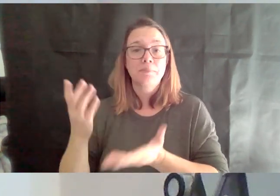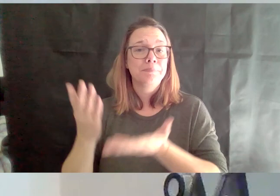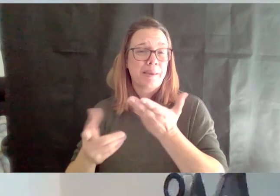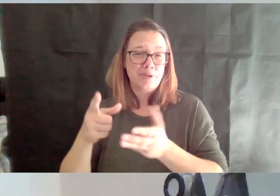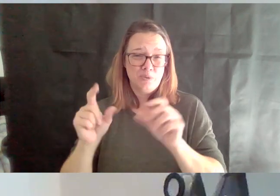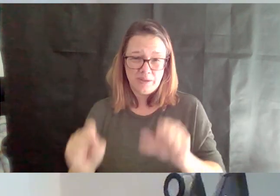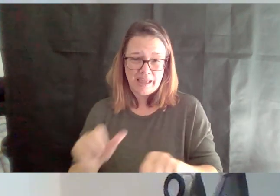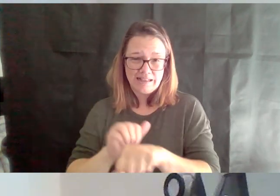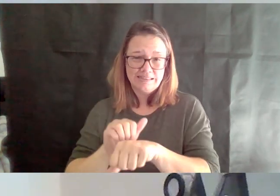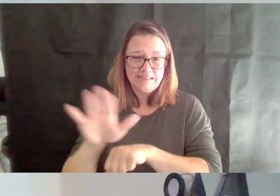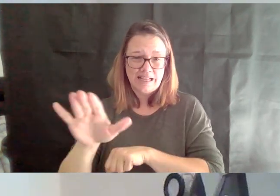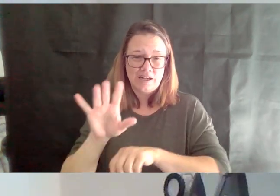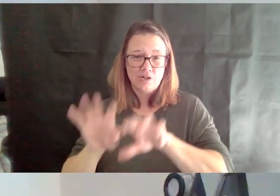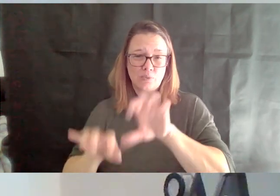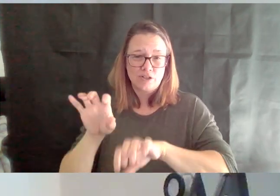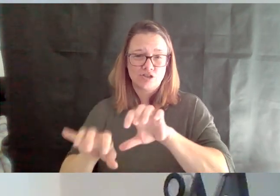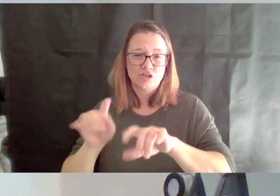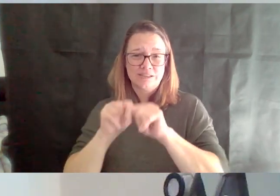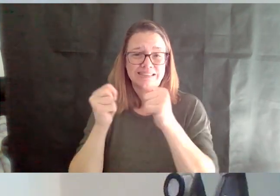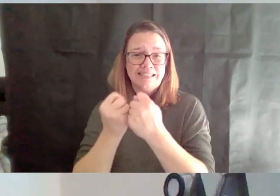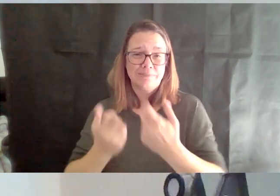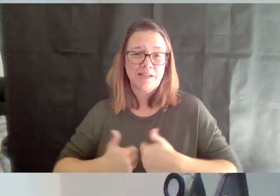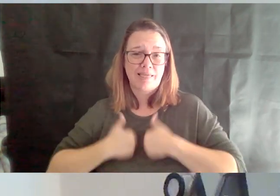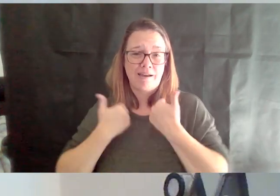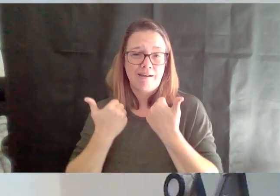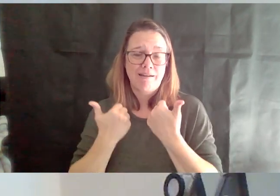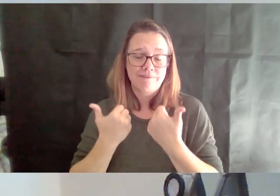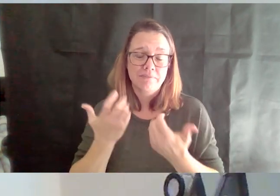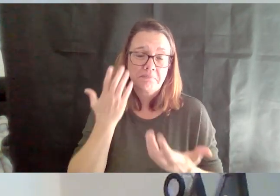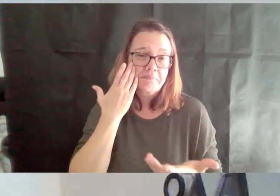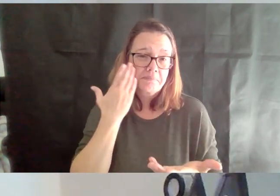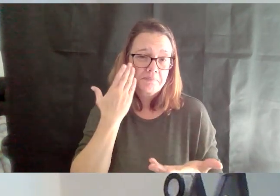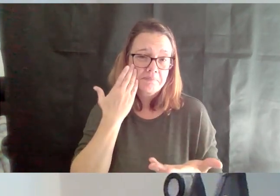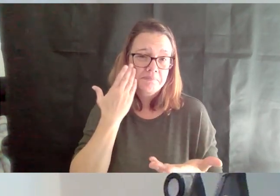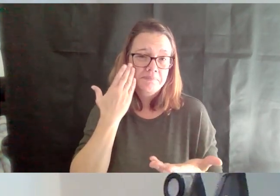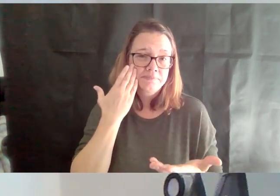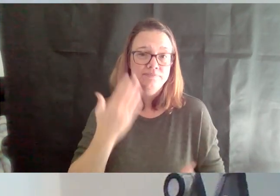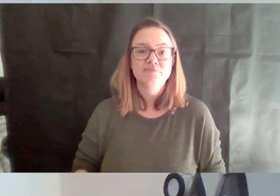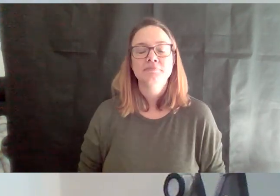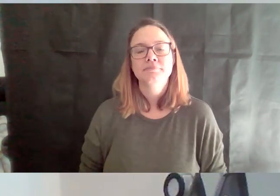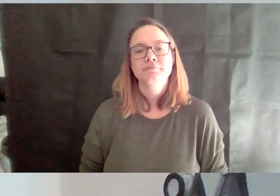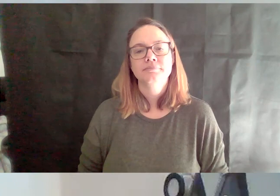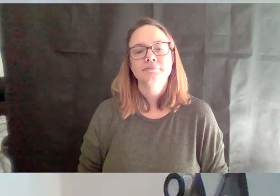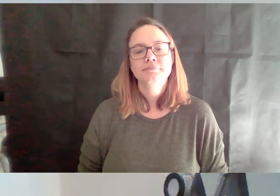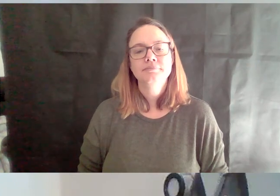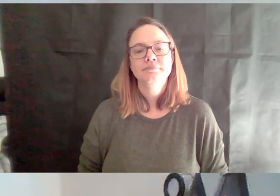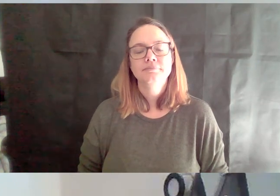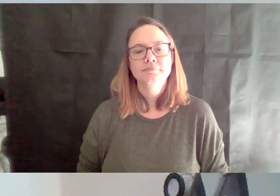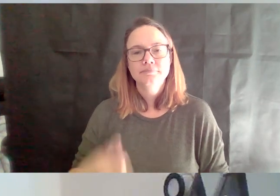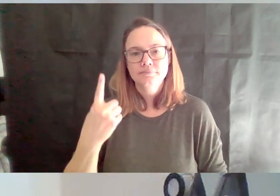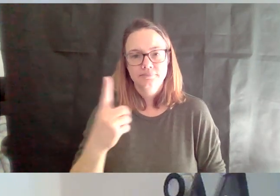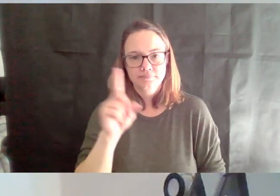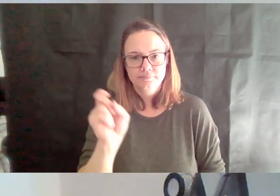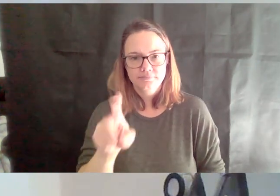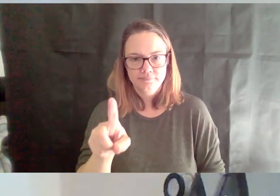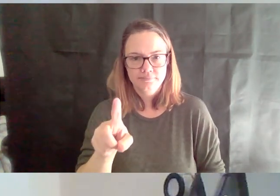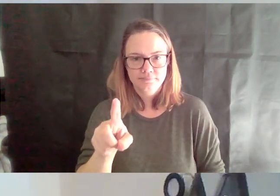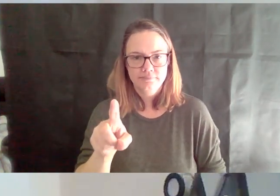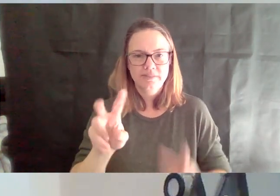to submit questions in Teams Live itself. So we'll get started with-- some of the topics that you've already